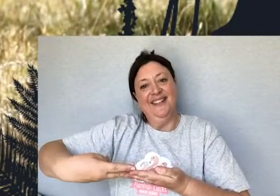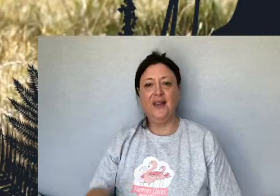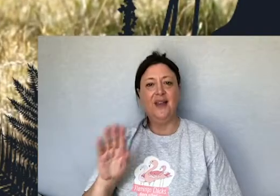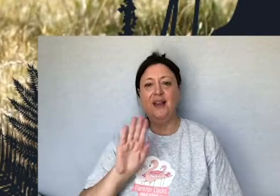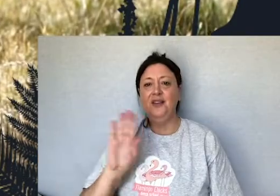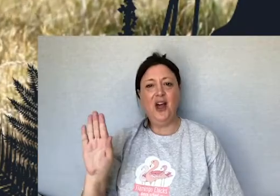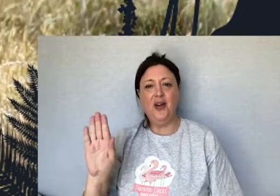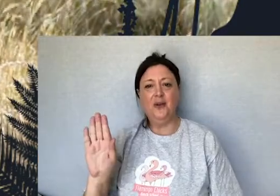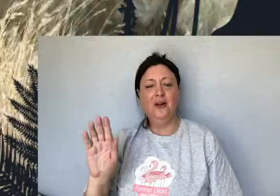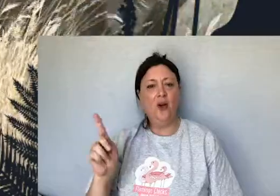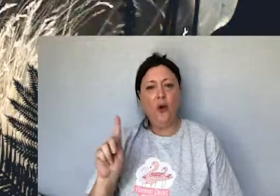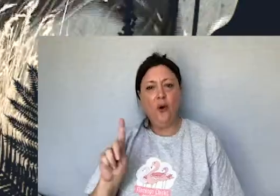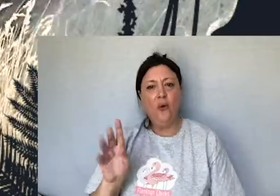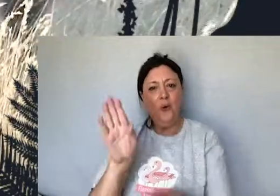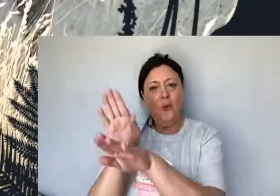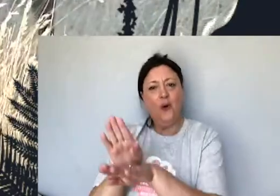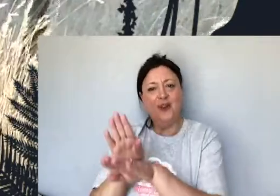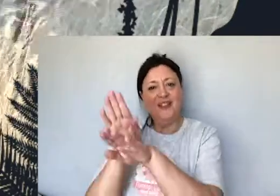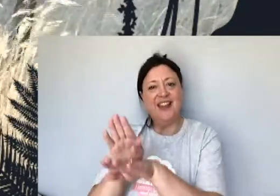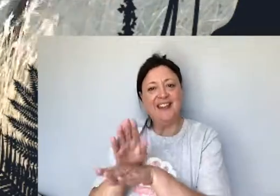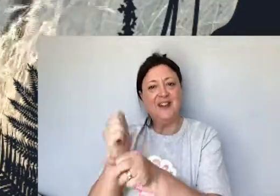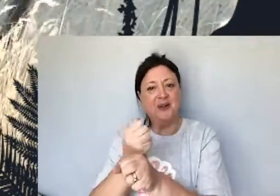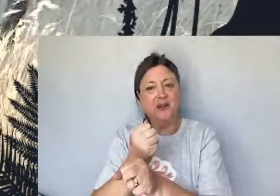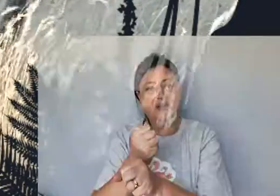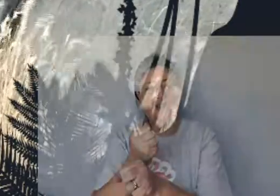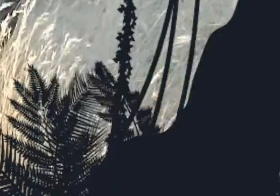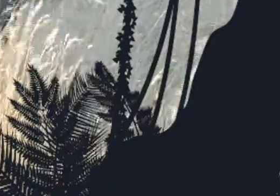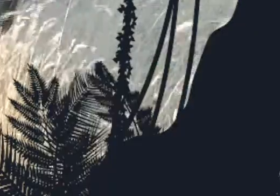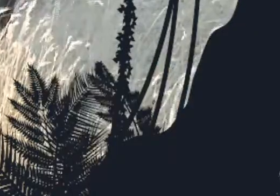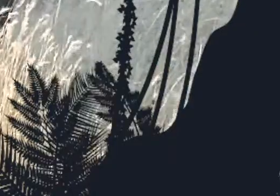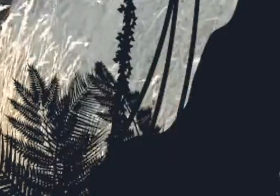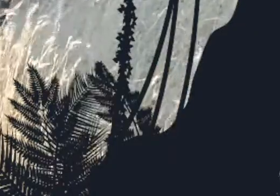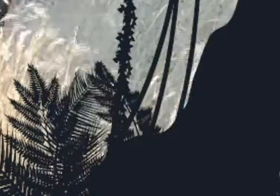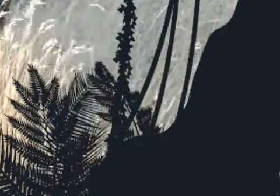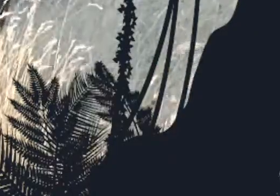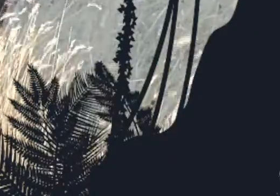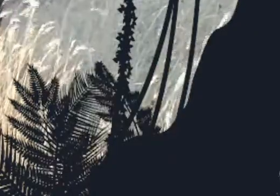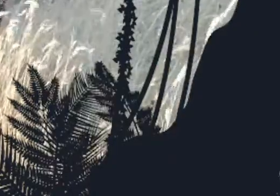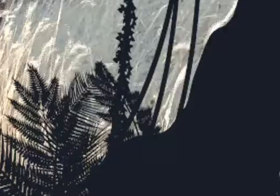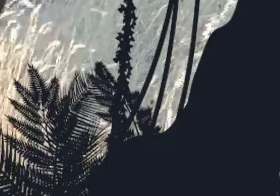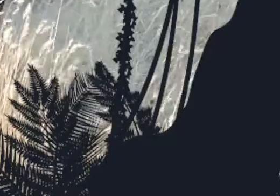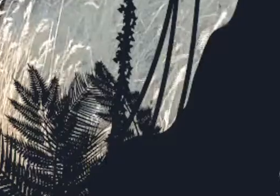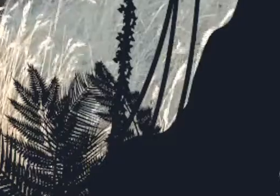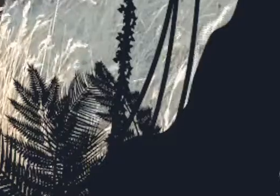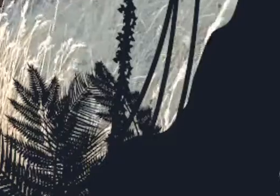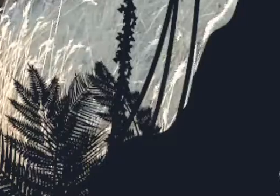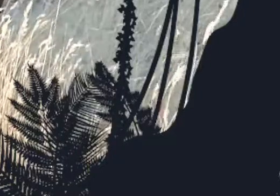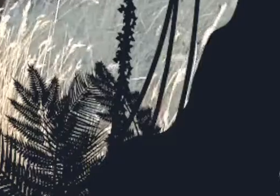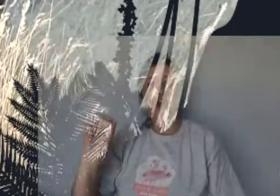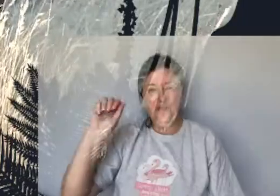down? No. What do they do? Can you tell me? What movement does a kangaroo do?